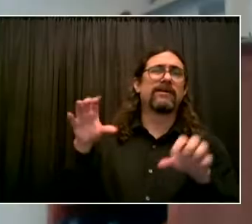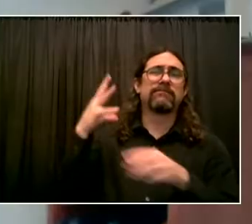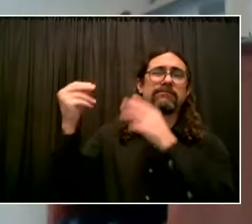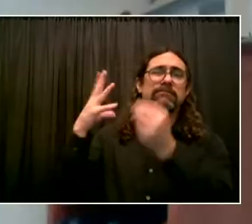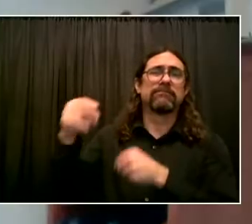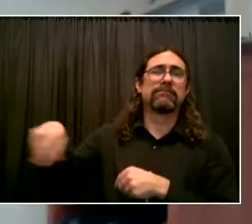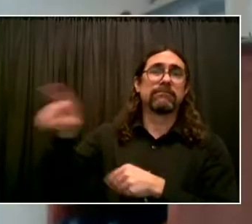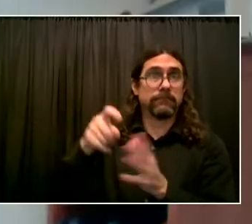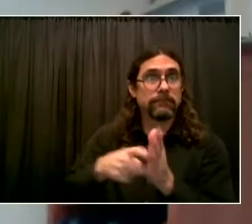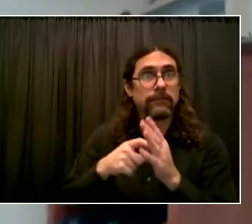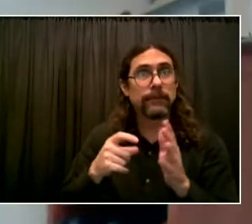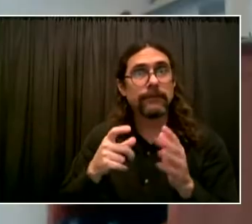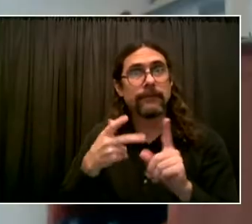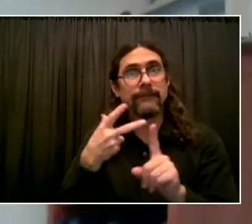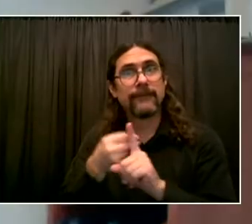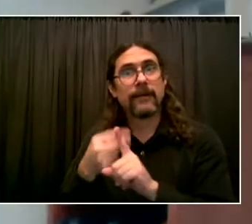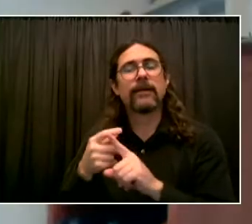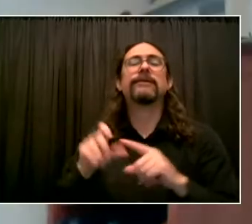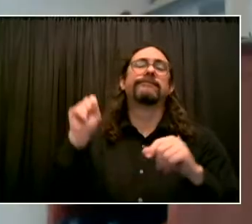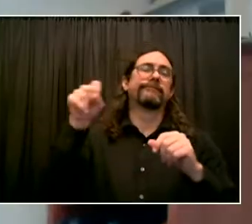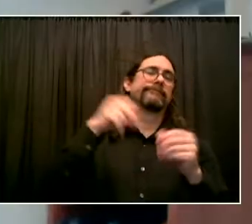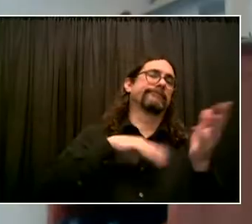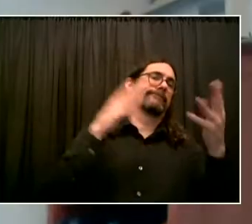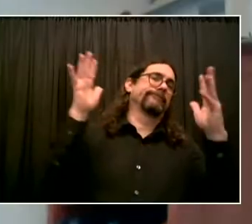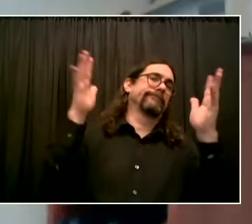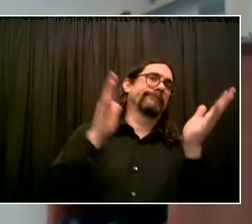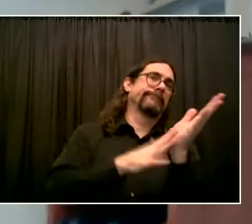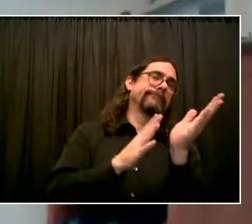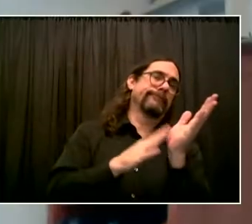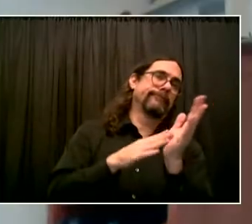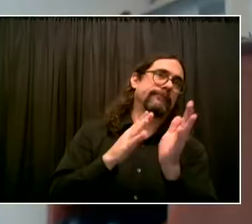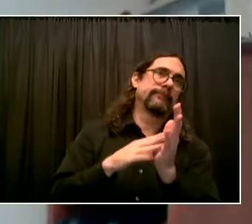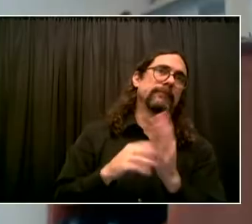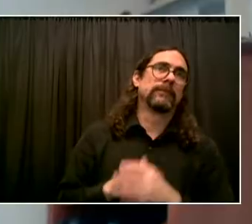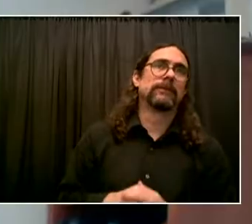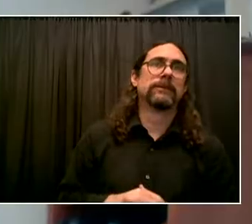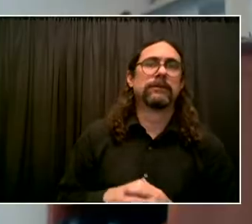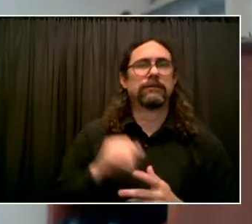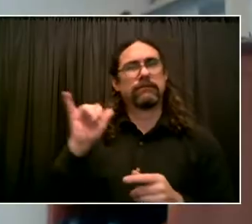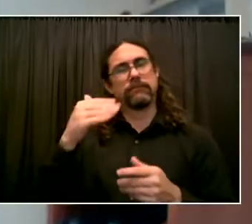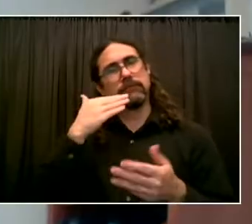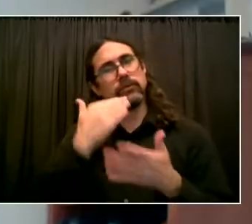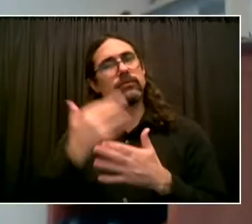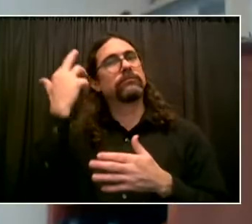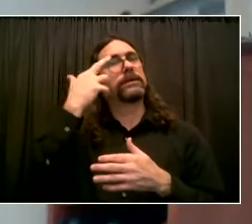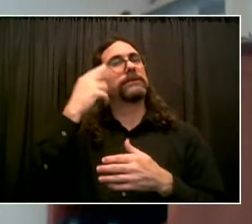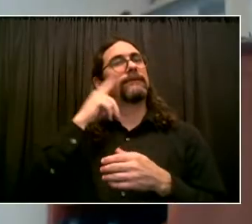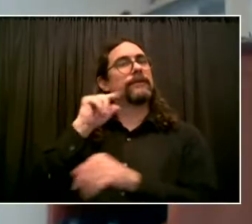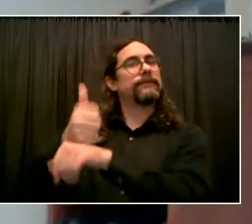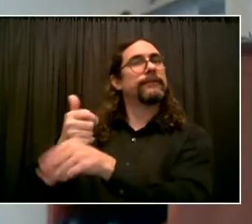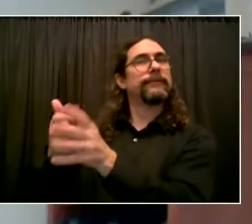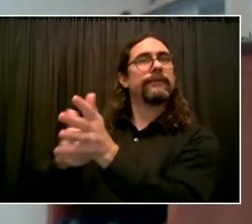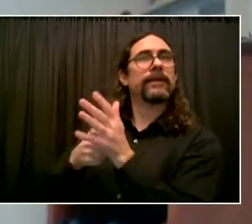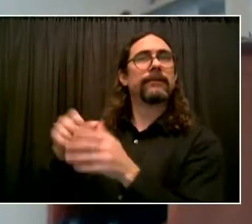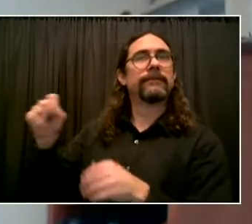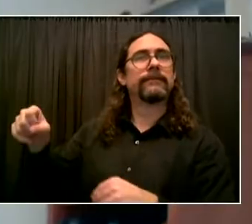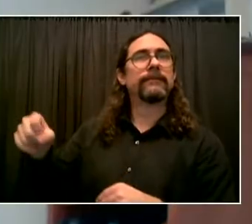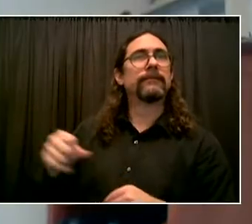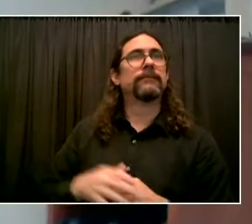VACCINE, THAT WILL DRAMATICALLY INCREASE THE NUMBER OF VACCINATED PEOPLE IN THE